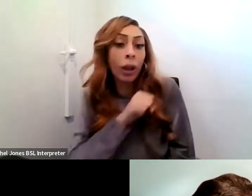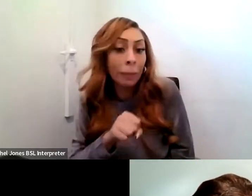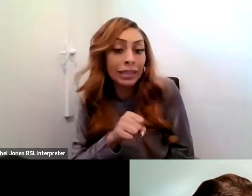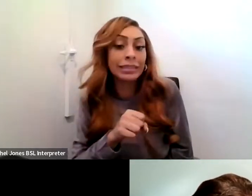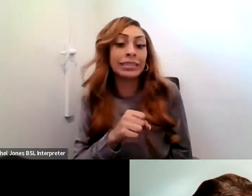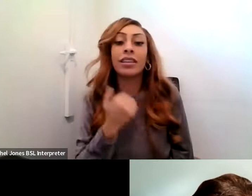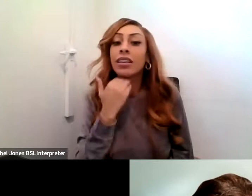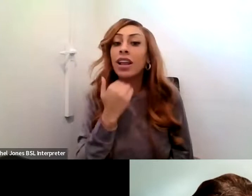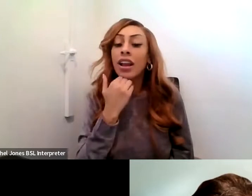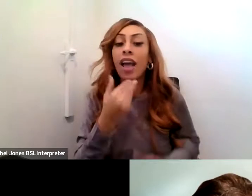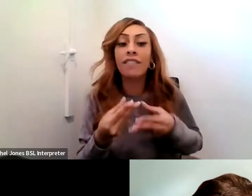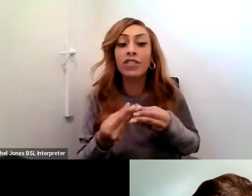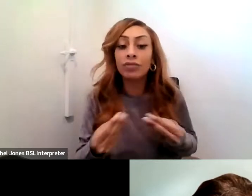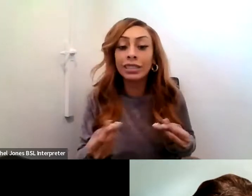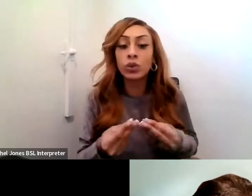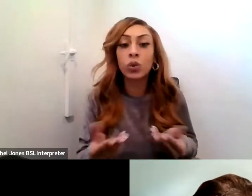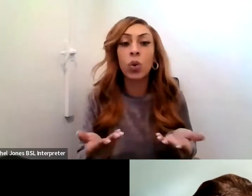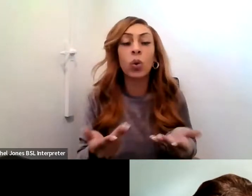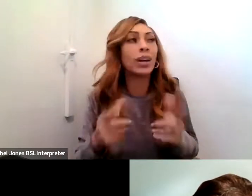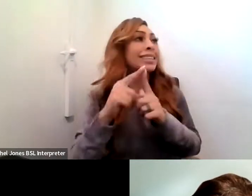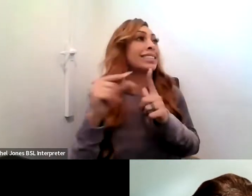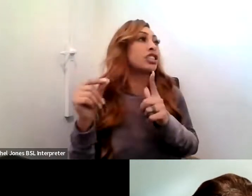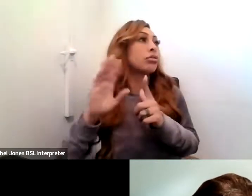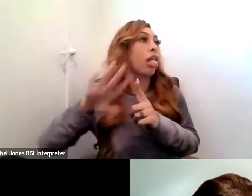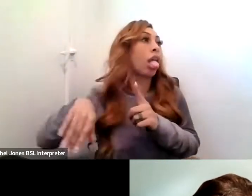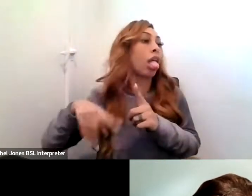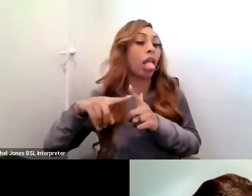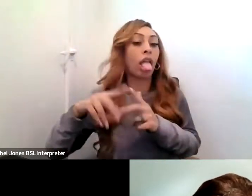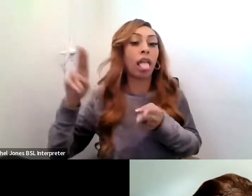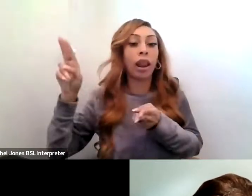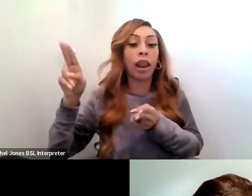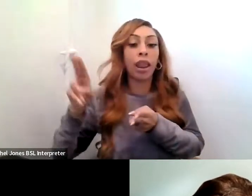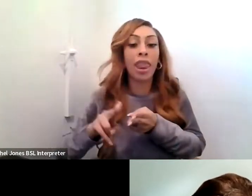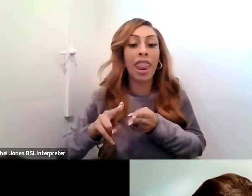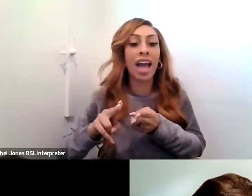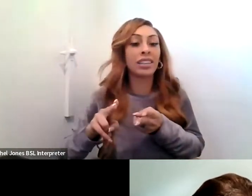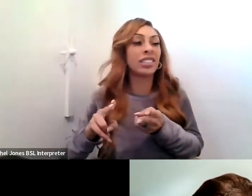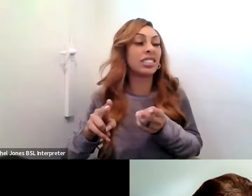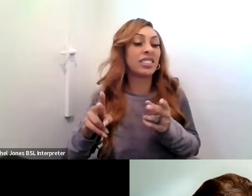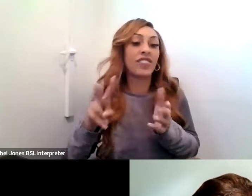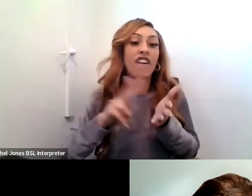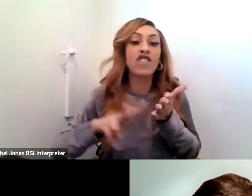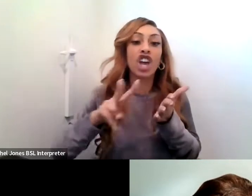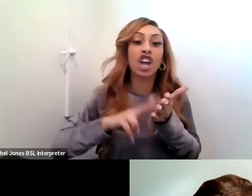that digital isn't just a lesser cousin of the show that you're doing because you have to?